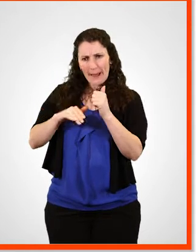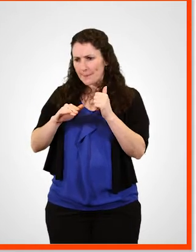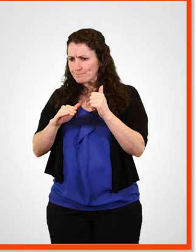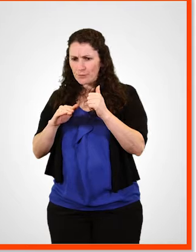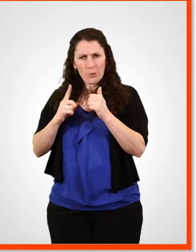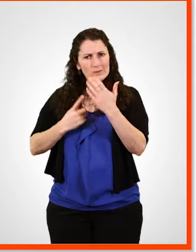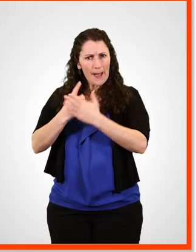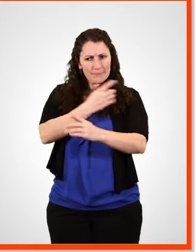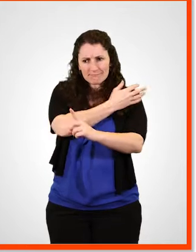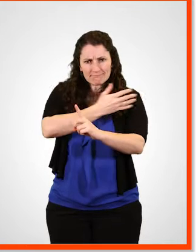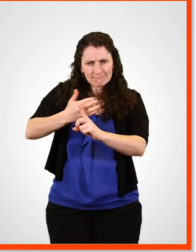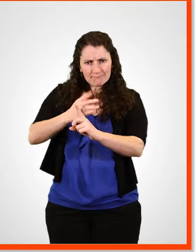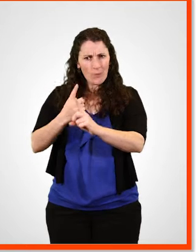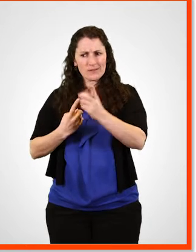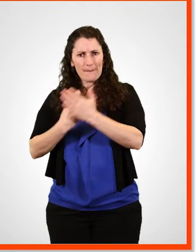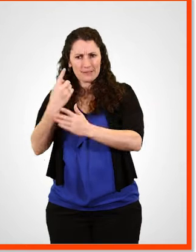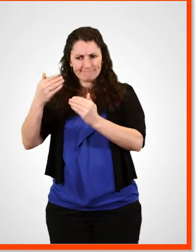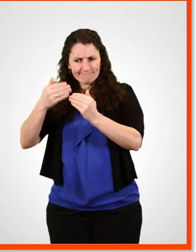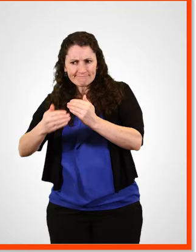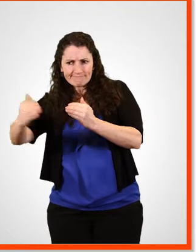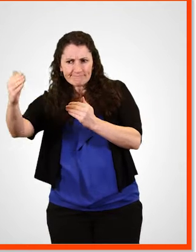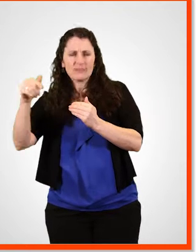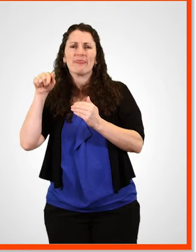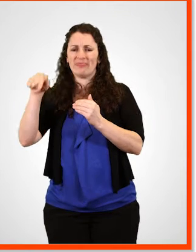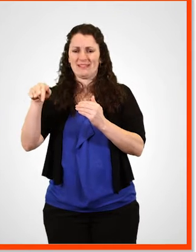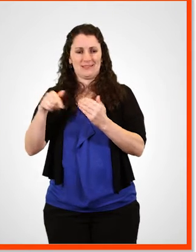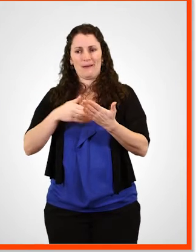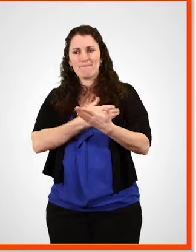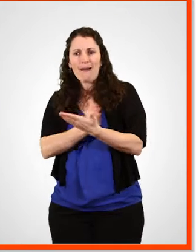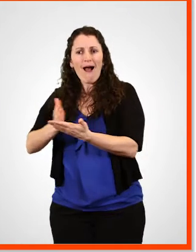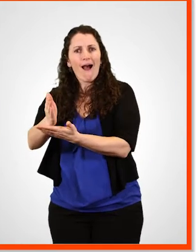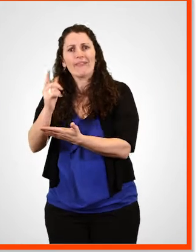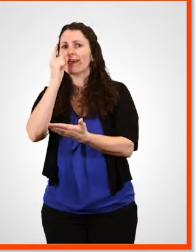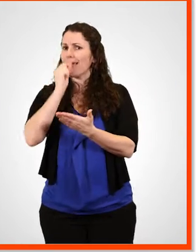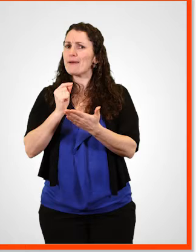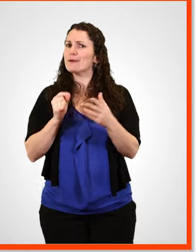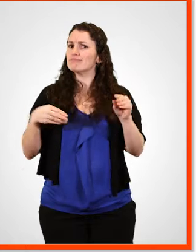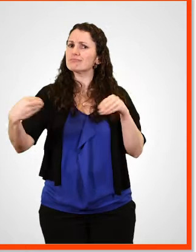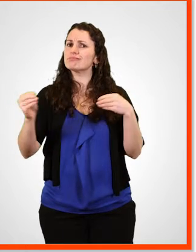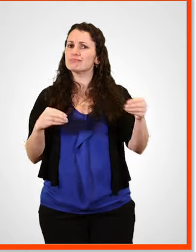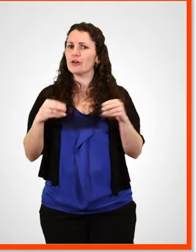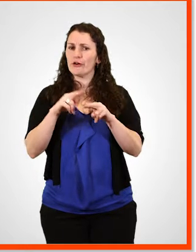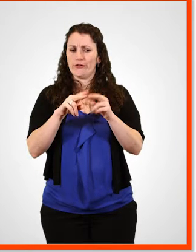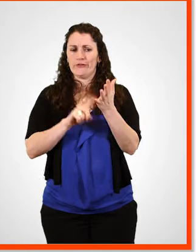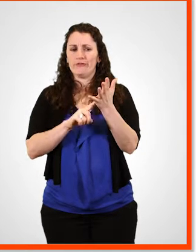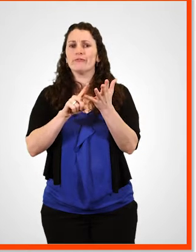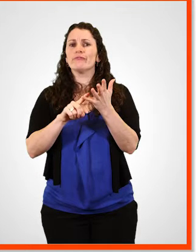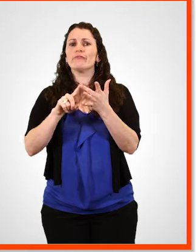is that this is fluid and so that it's an important thing to think about